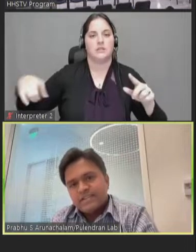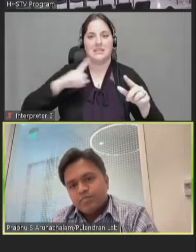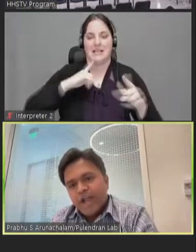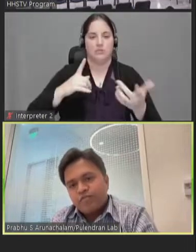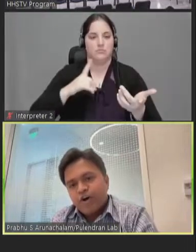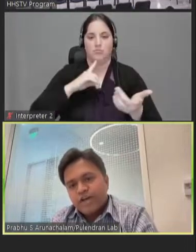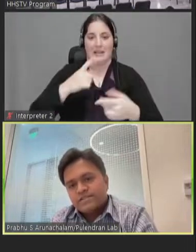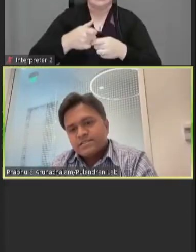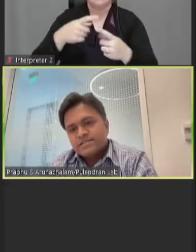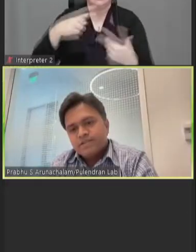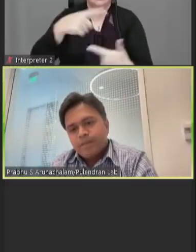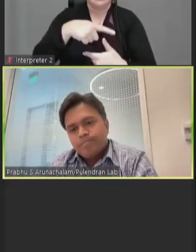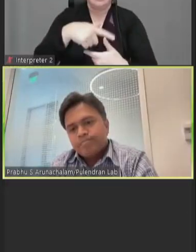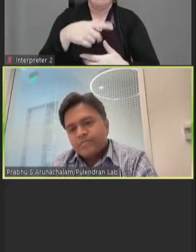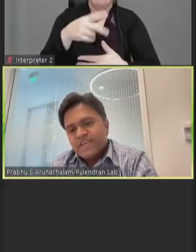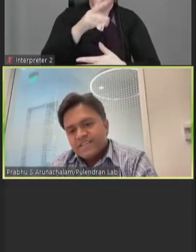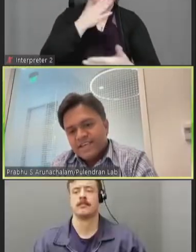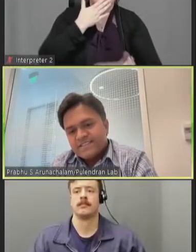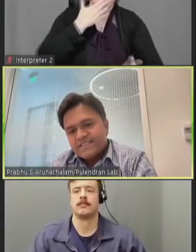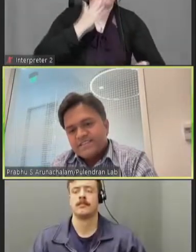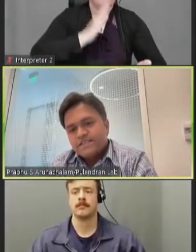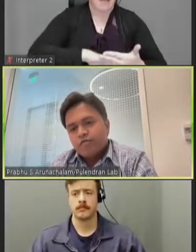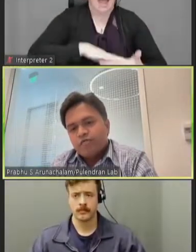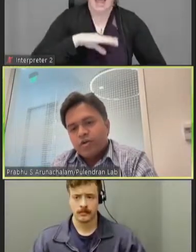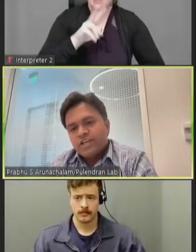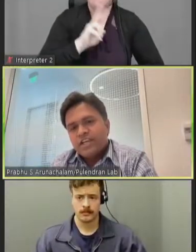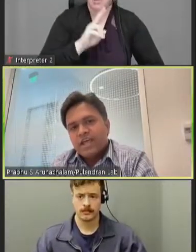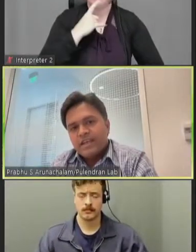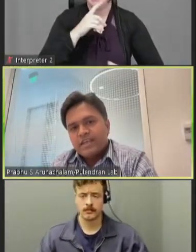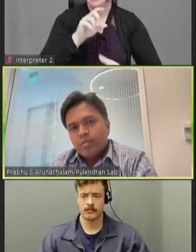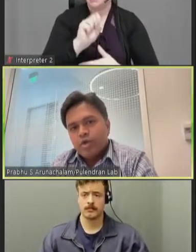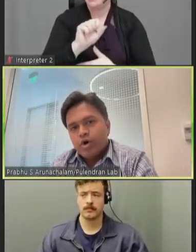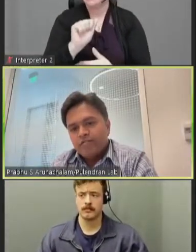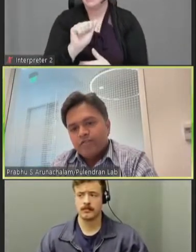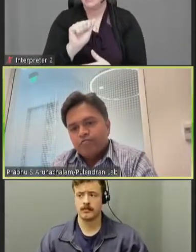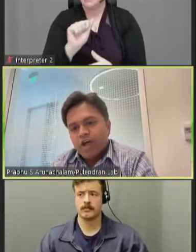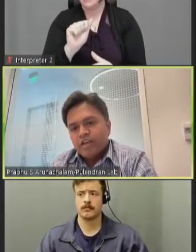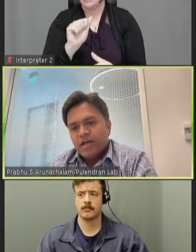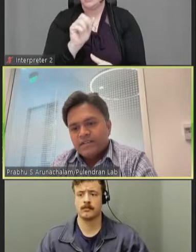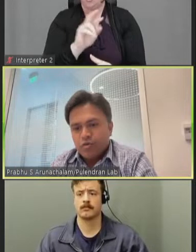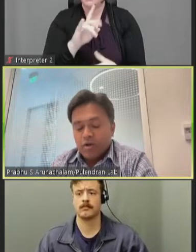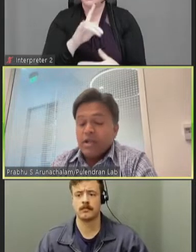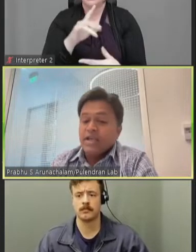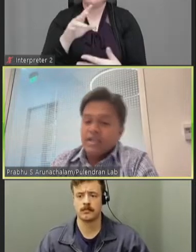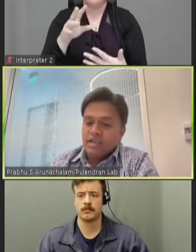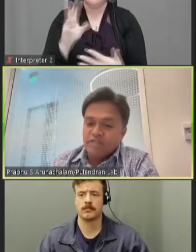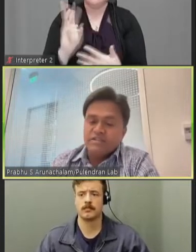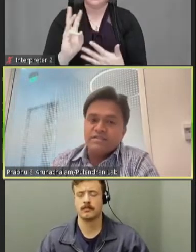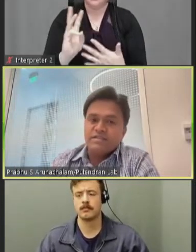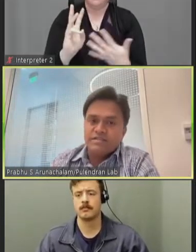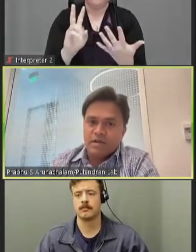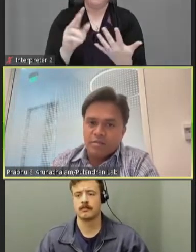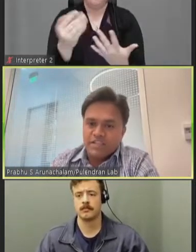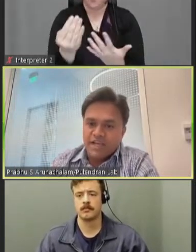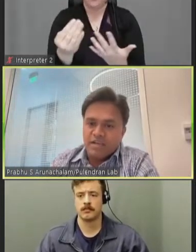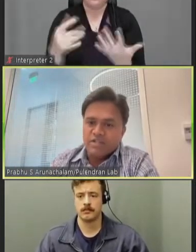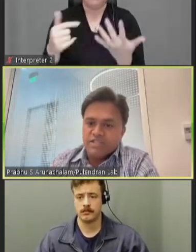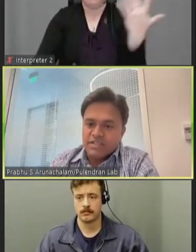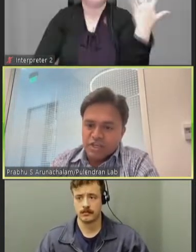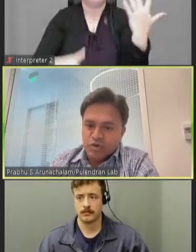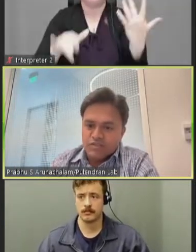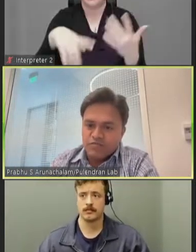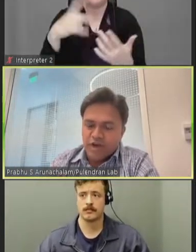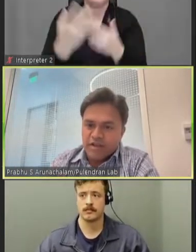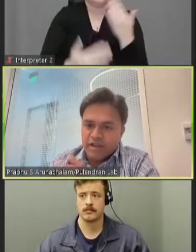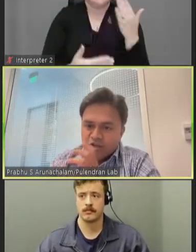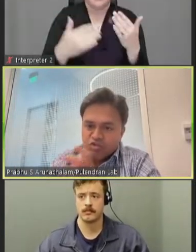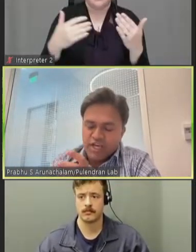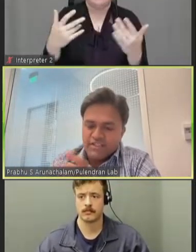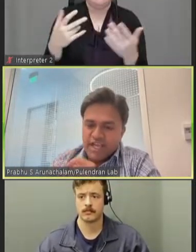these bad viruses SHC014, WIV-1, and so on. Even some of these animals induced by neutralizing